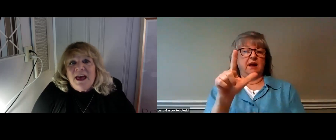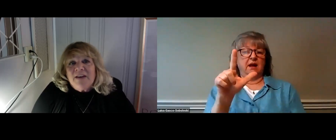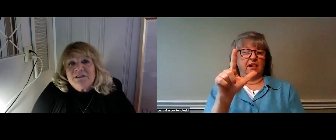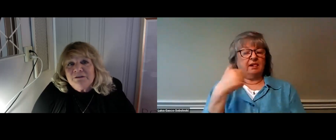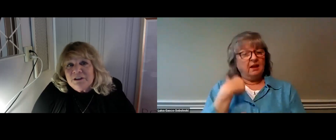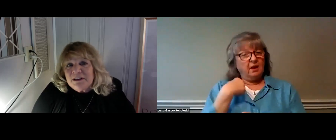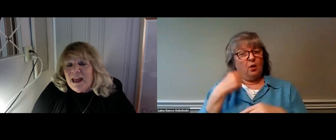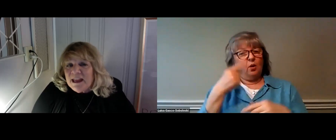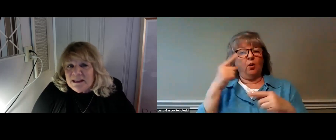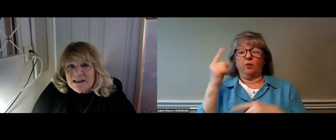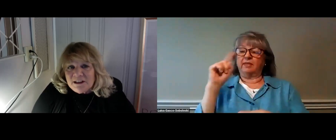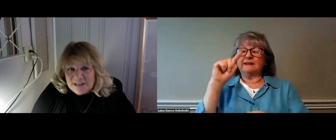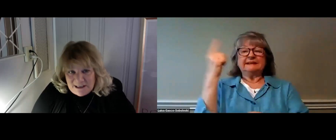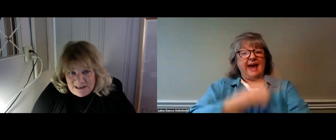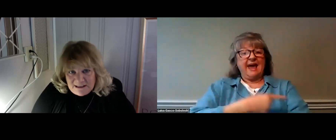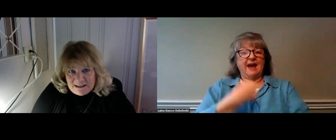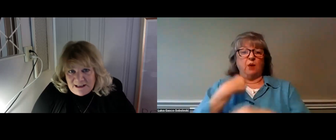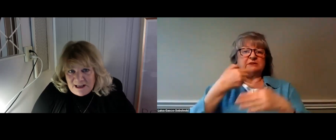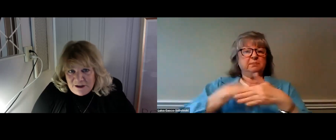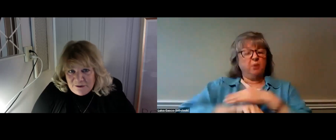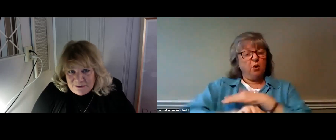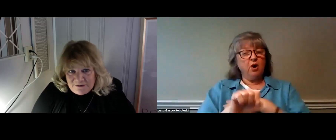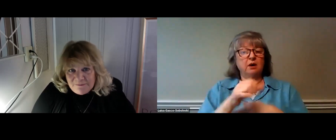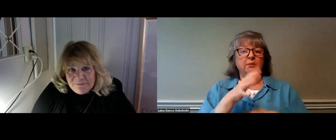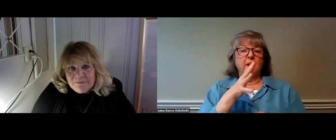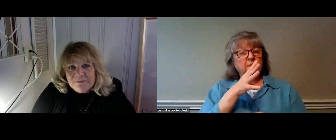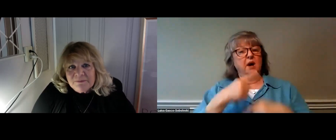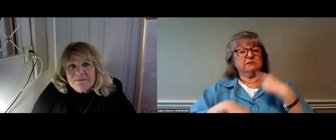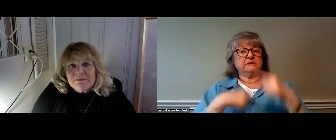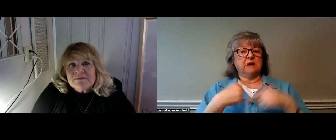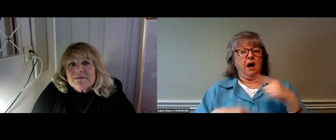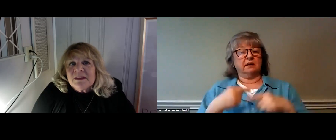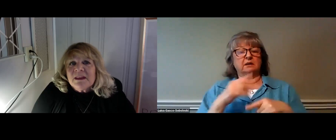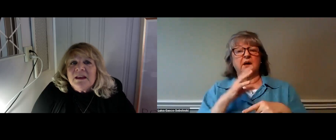different ASL techniques that they use.